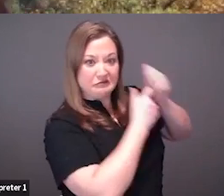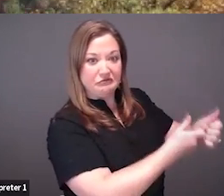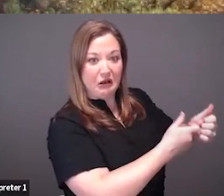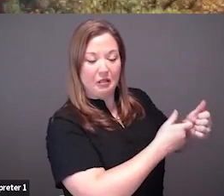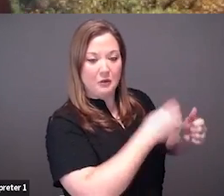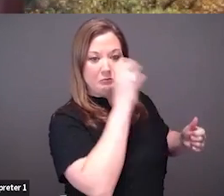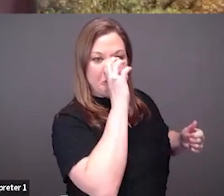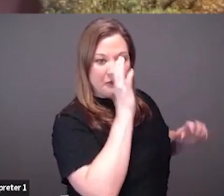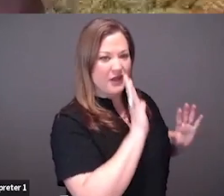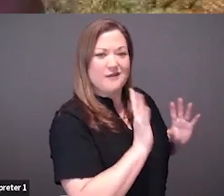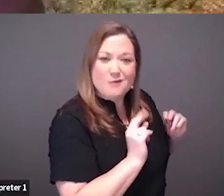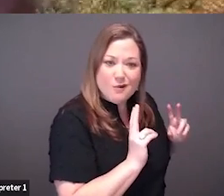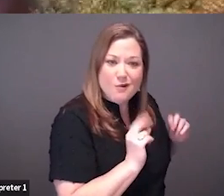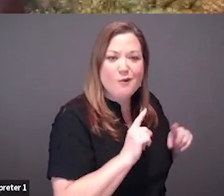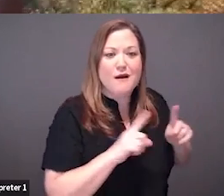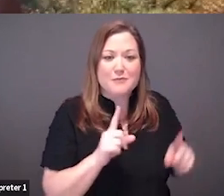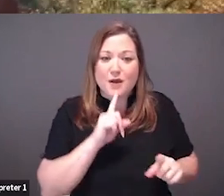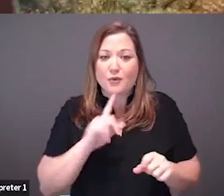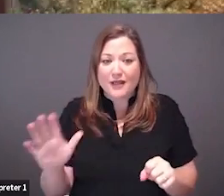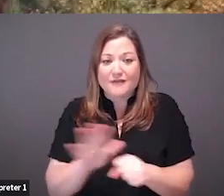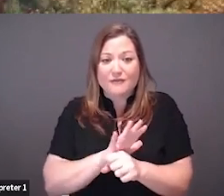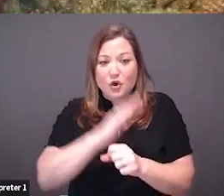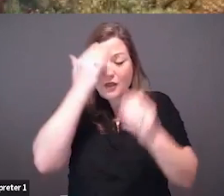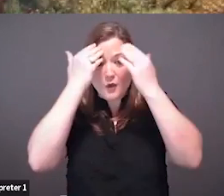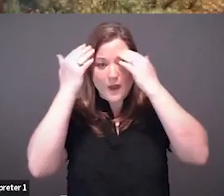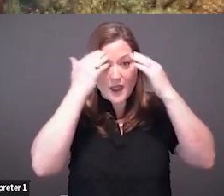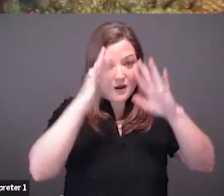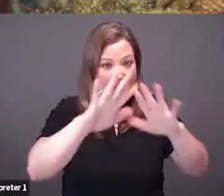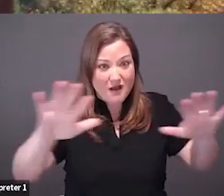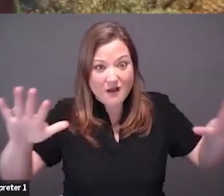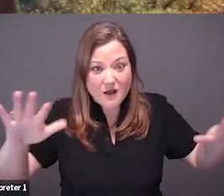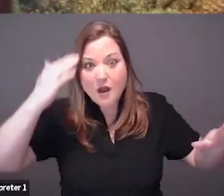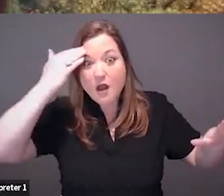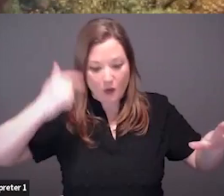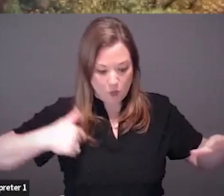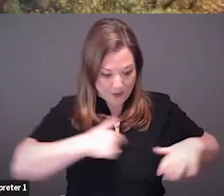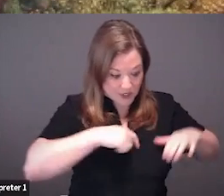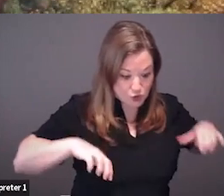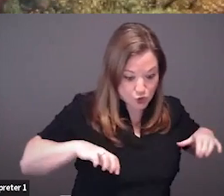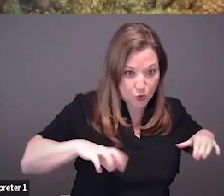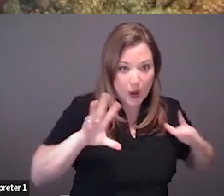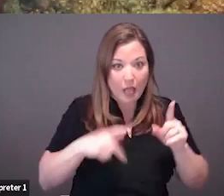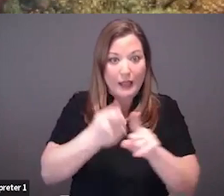but the full awareness that includes an awareness of the impact that we're having on real people